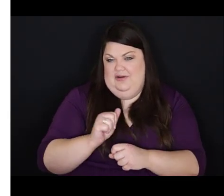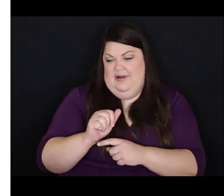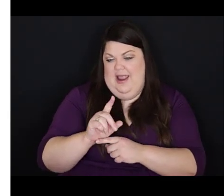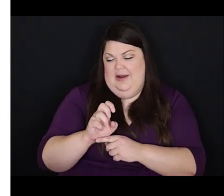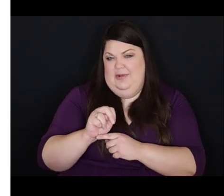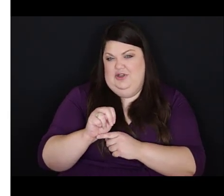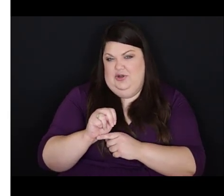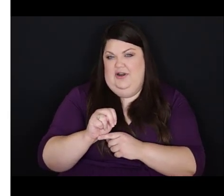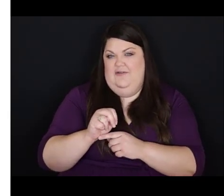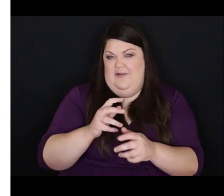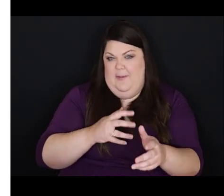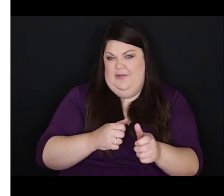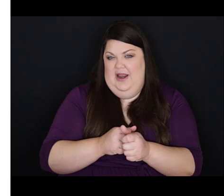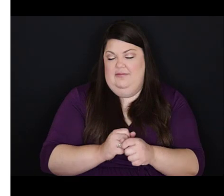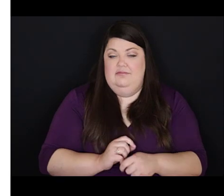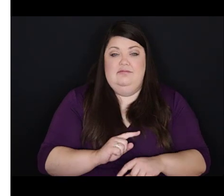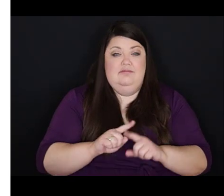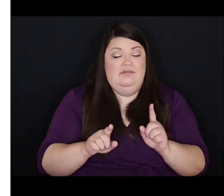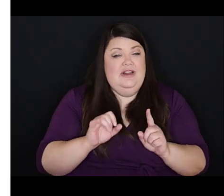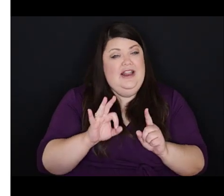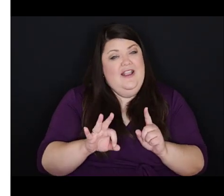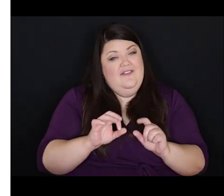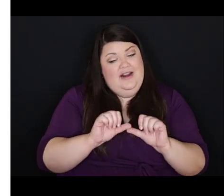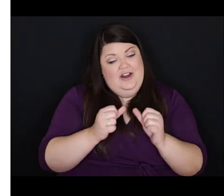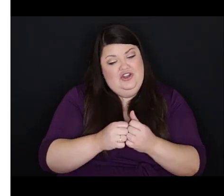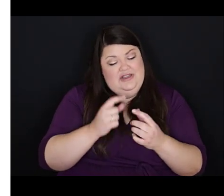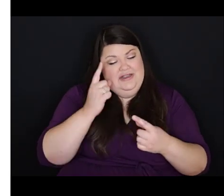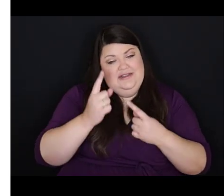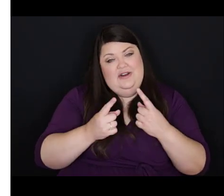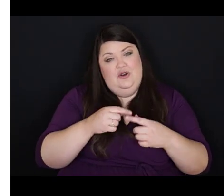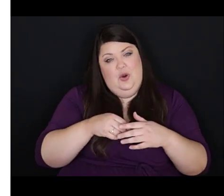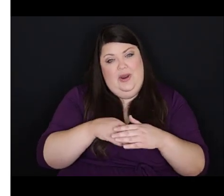However, if an agency is considering going into an order of selection,